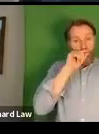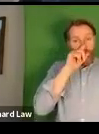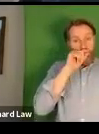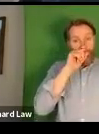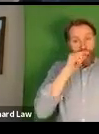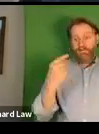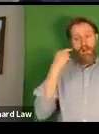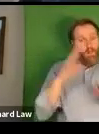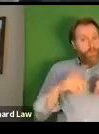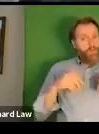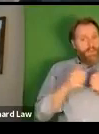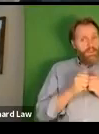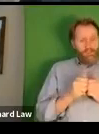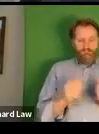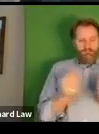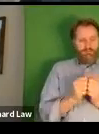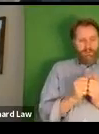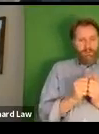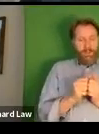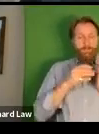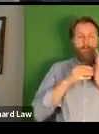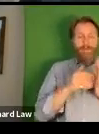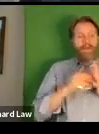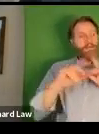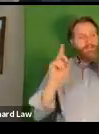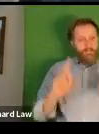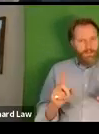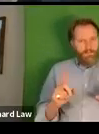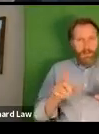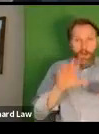so now let's show millions of us make the government do the right thing